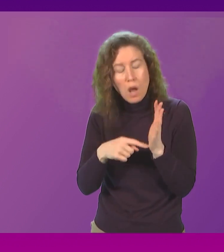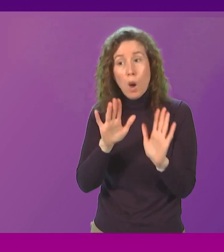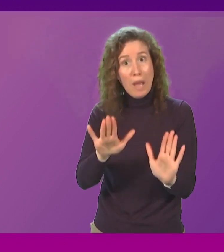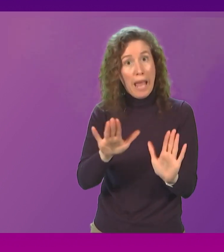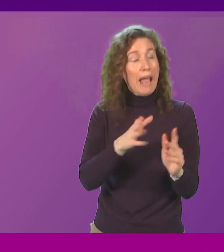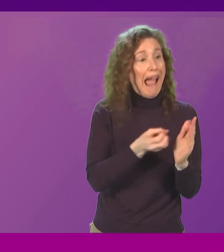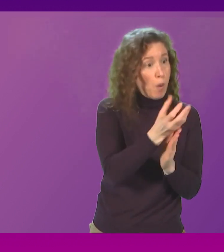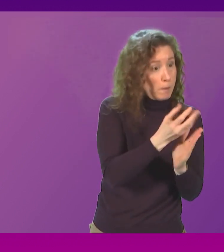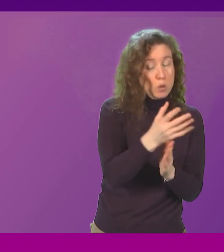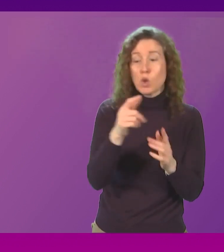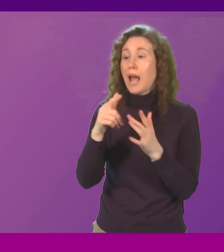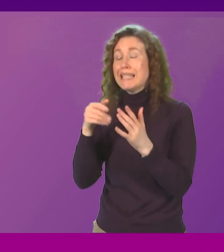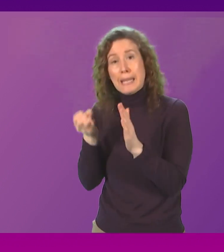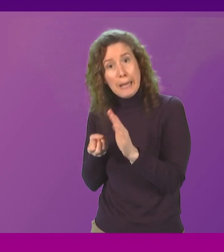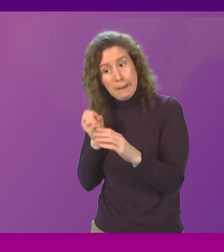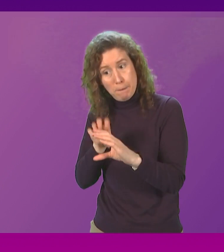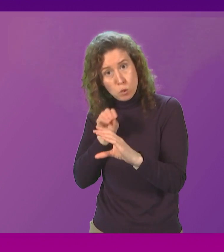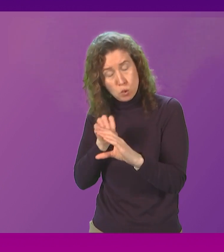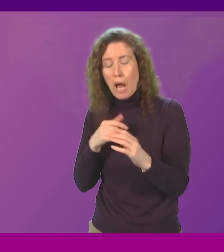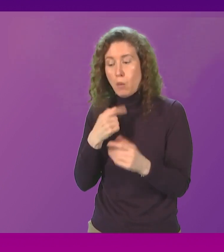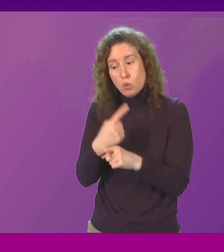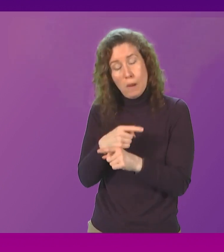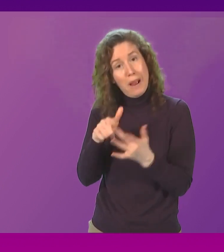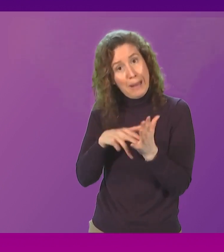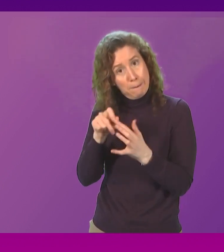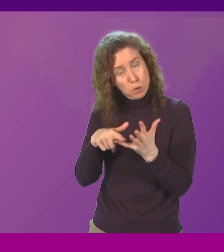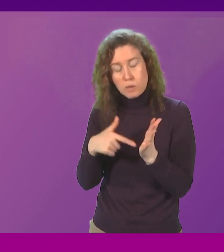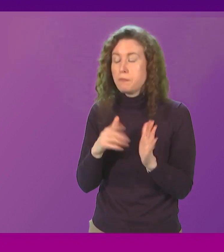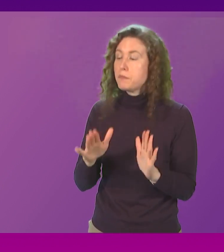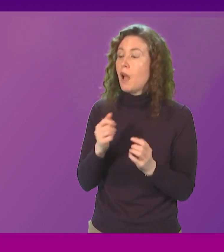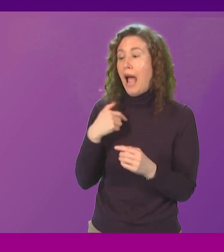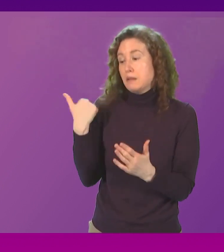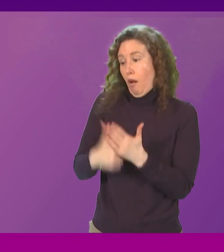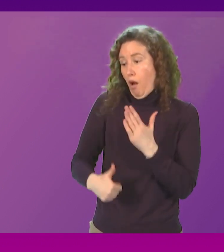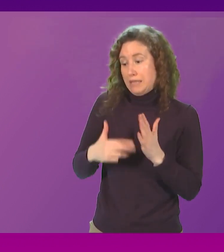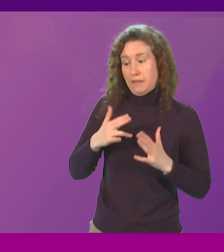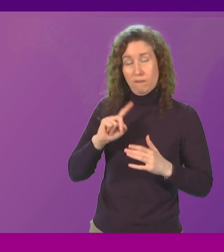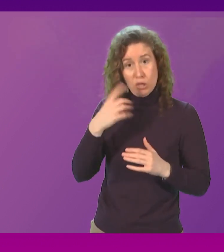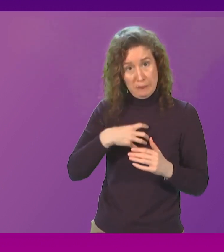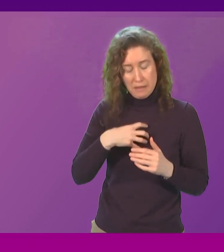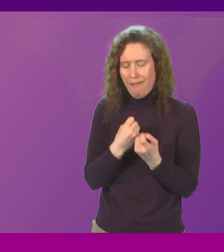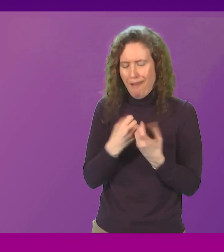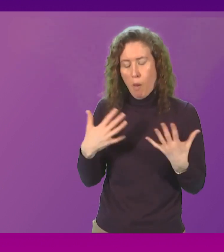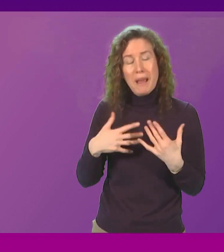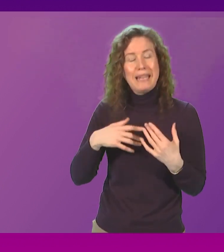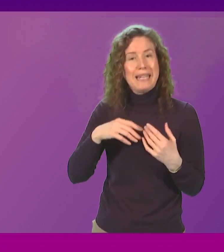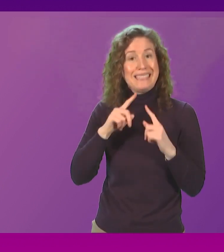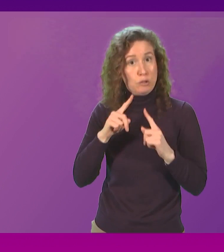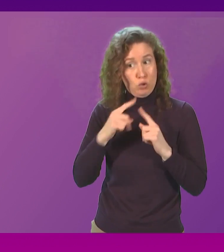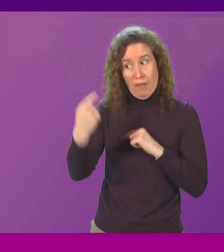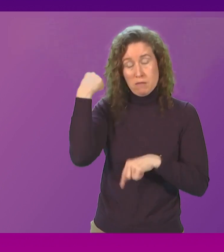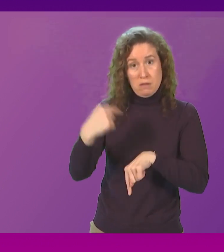When I became First Minister, the number of school teachers in Scotland was 49,521.